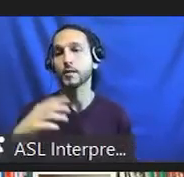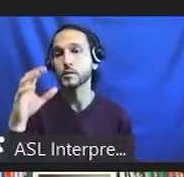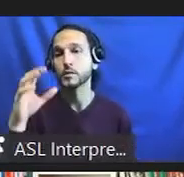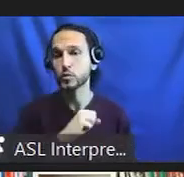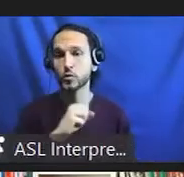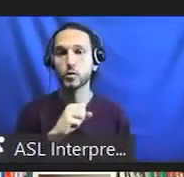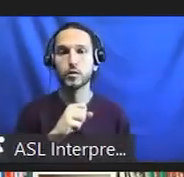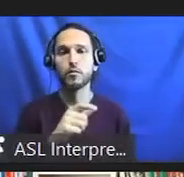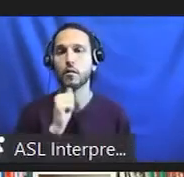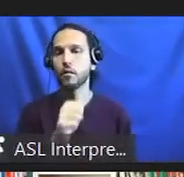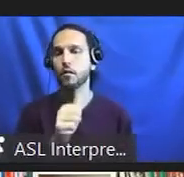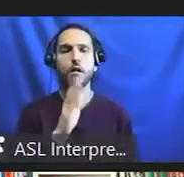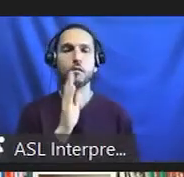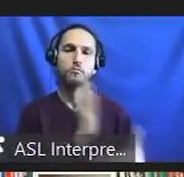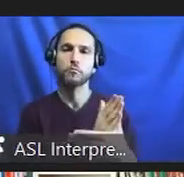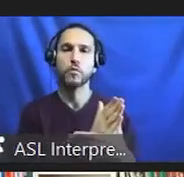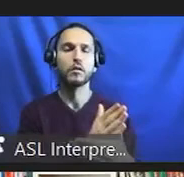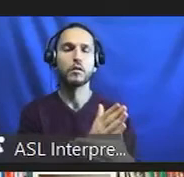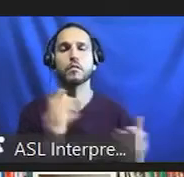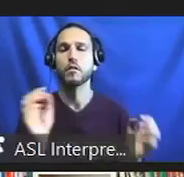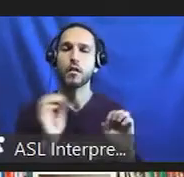interfering, is not doing anything other than sitting